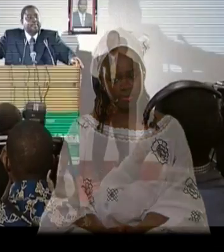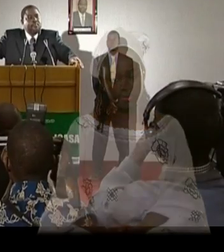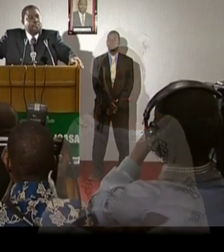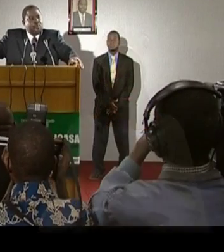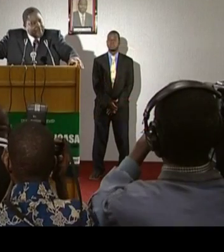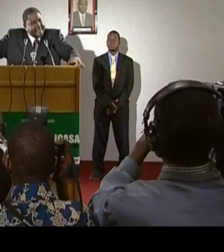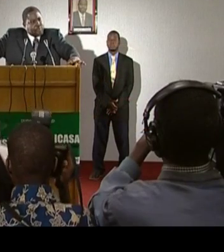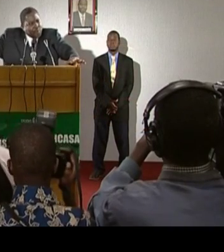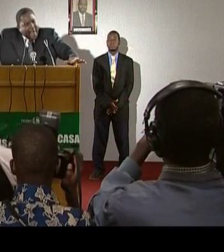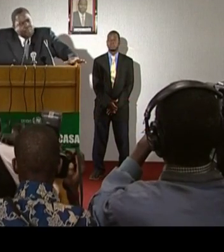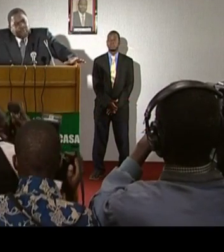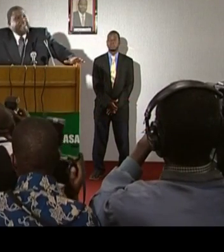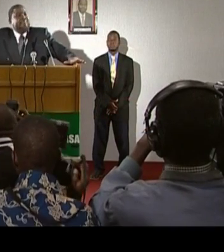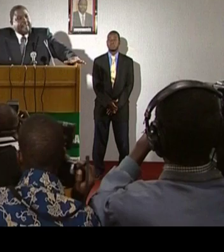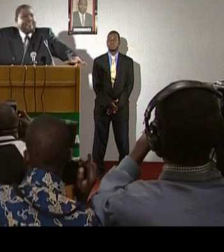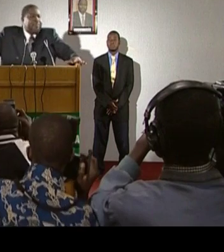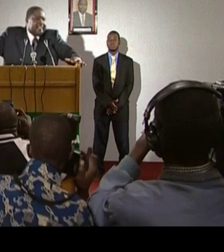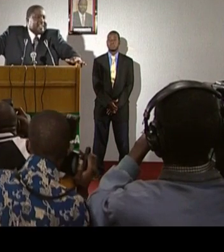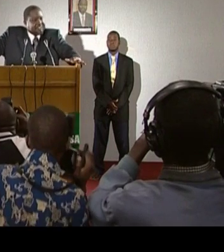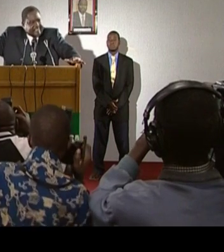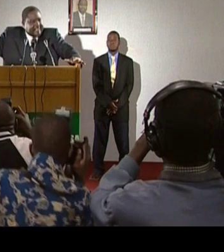In order to overcome the epidemic of HIV/AIDS,